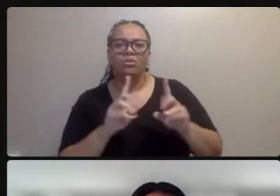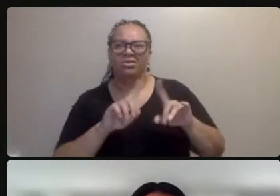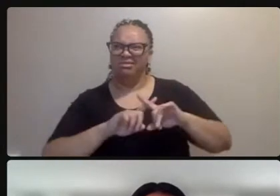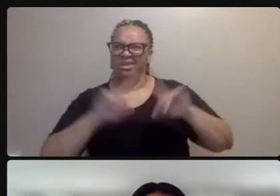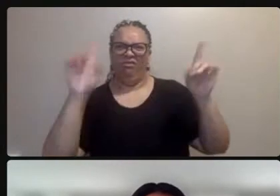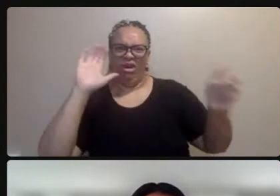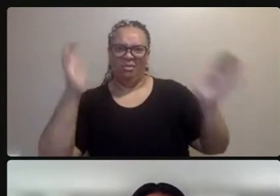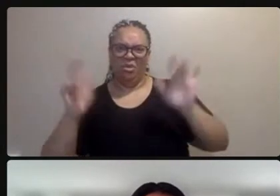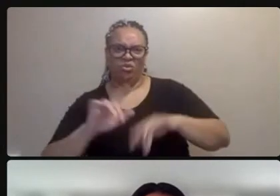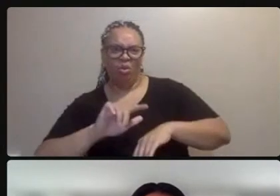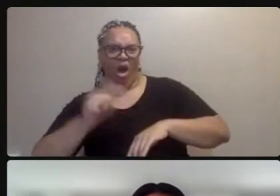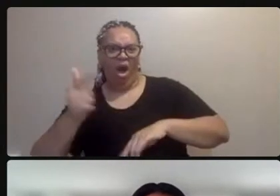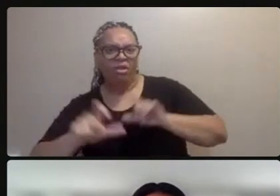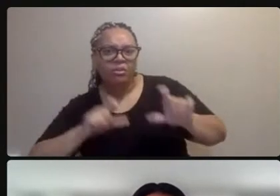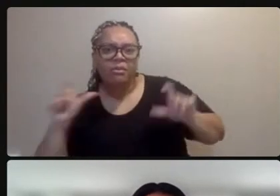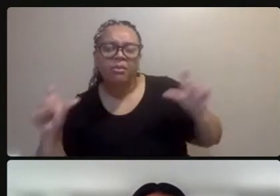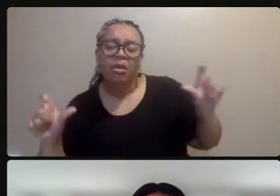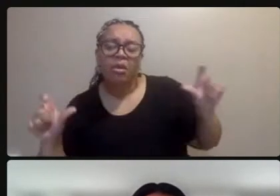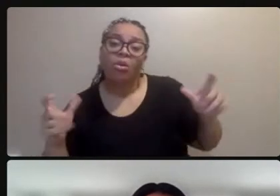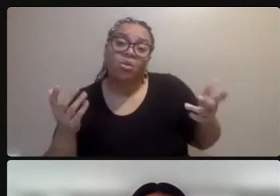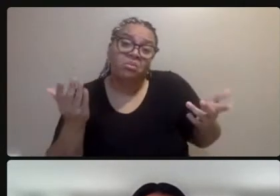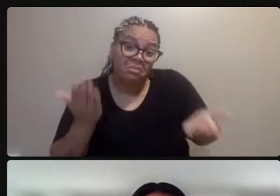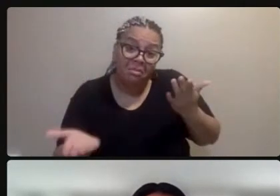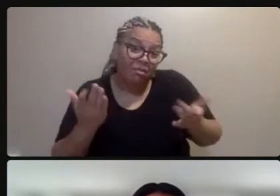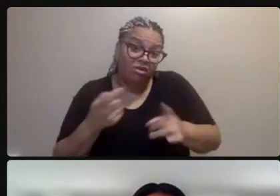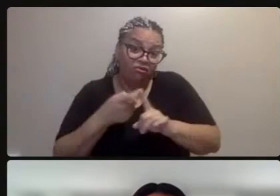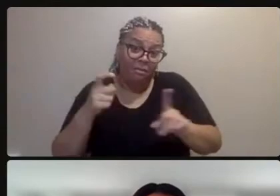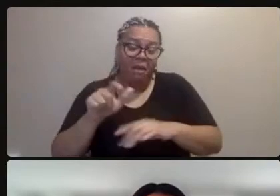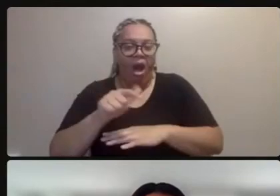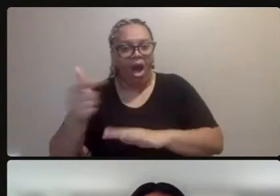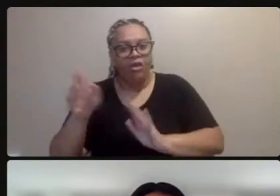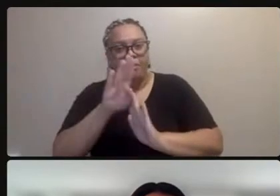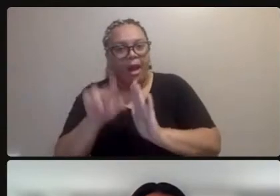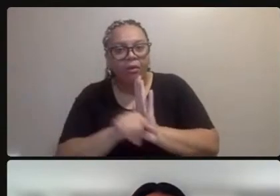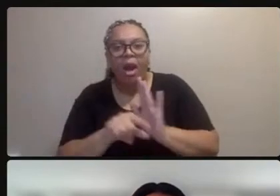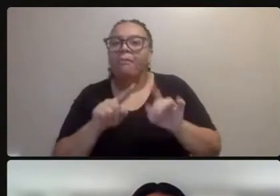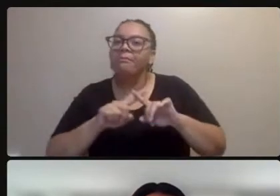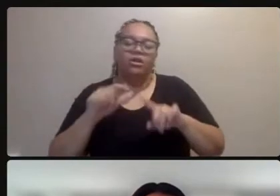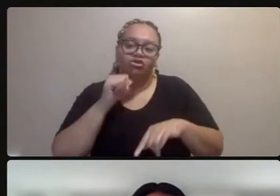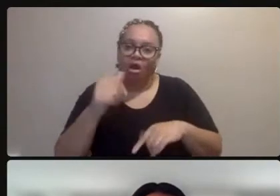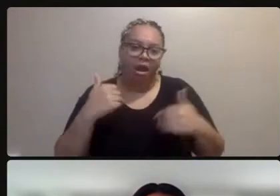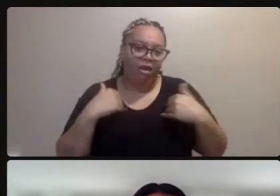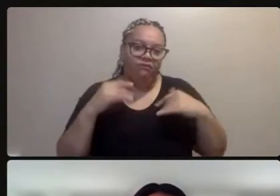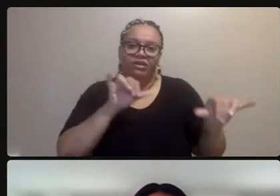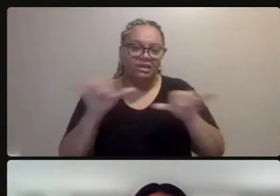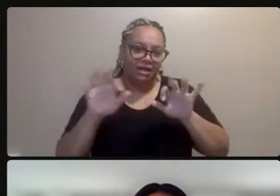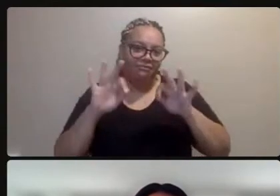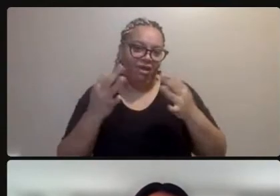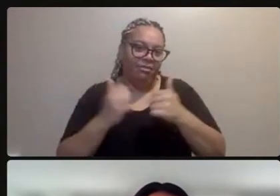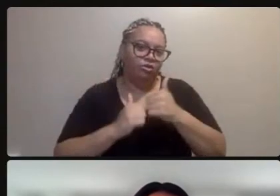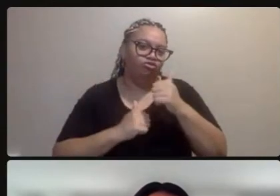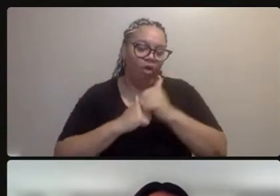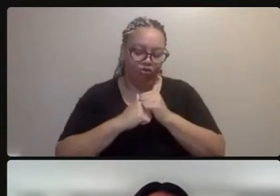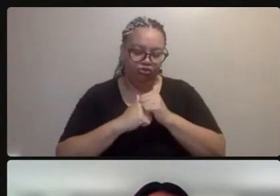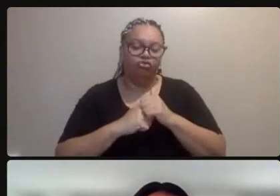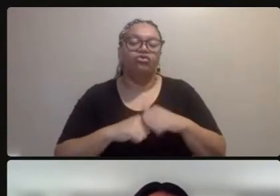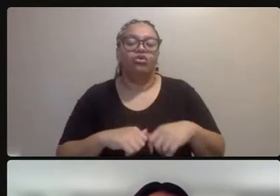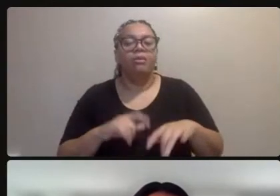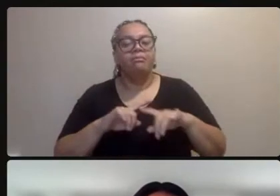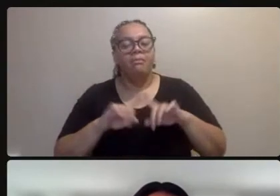OUTLOOK WAS DIFFERENT FROM